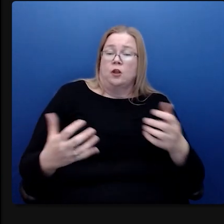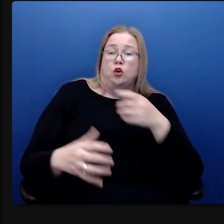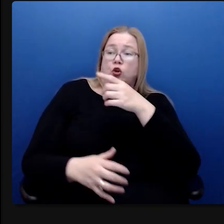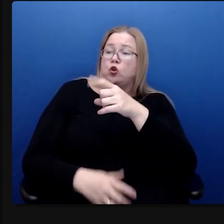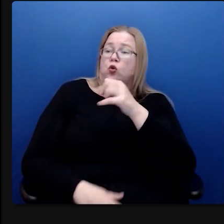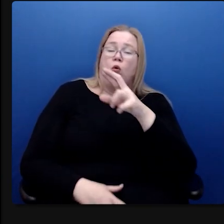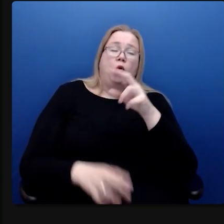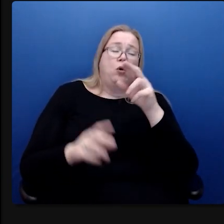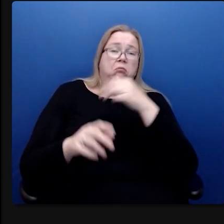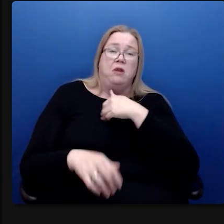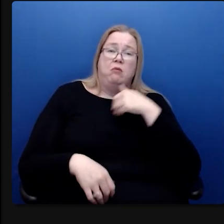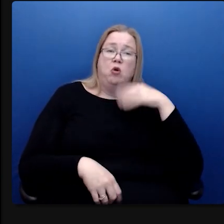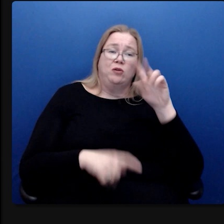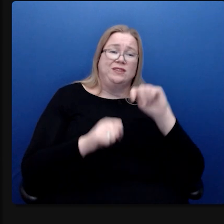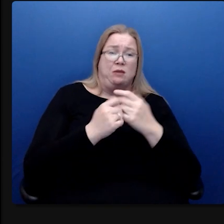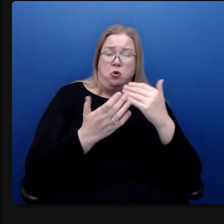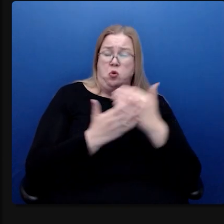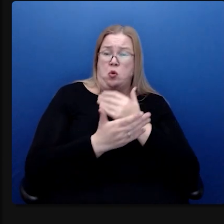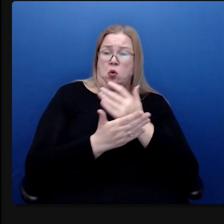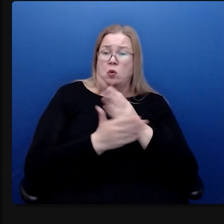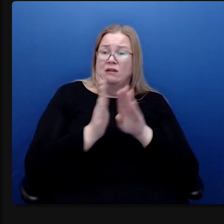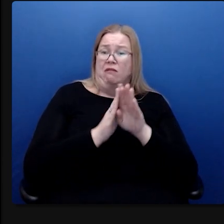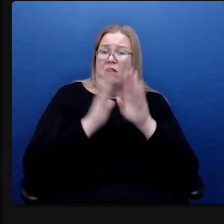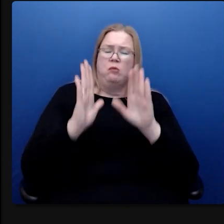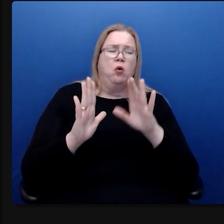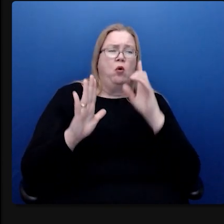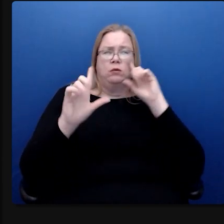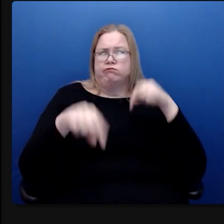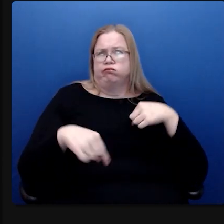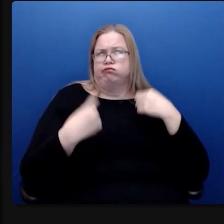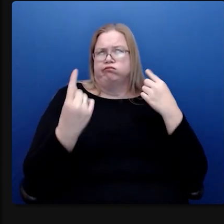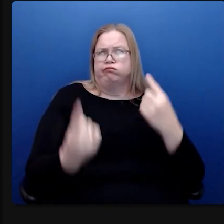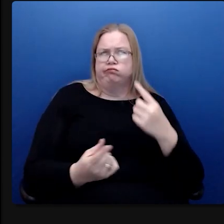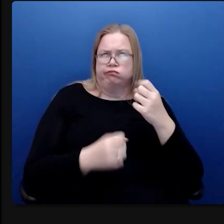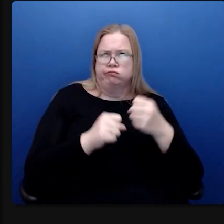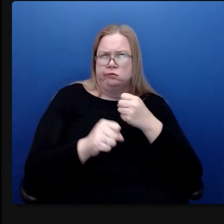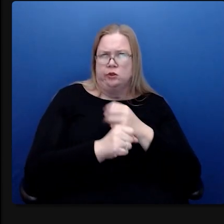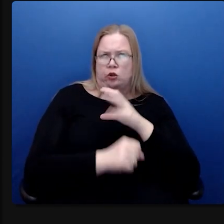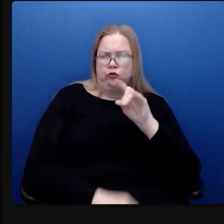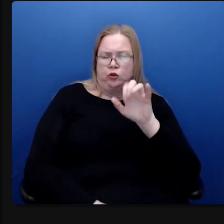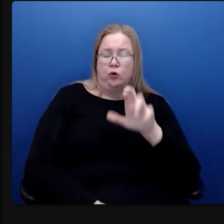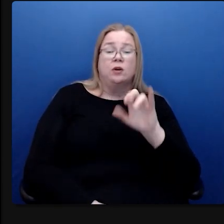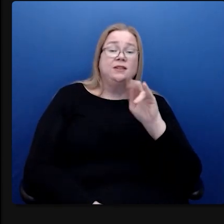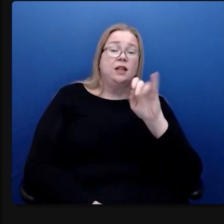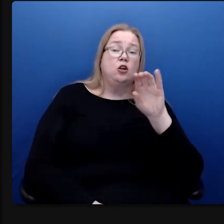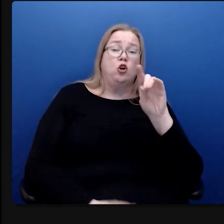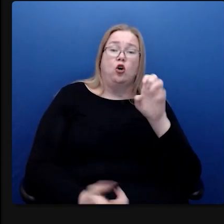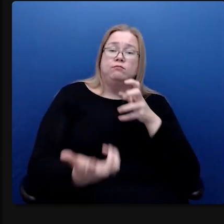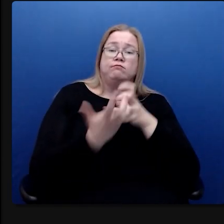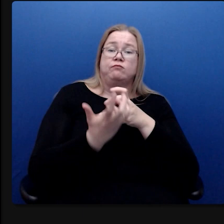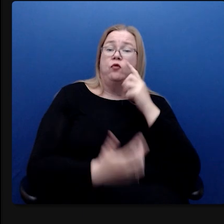Whether you or a member of your team is a new developer or you have been coding for years, IntelliCode is for you.